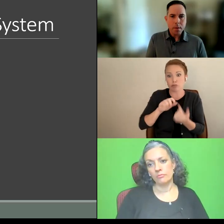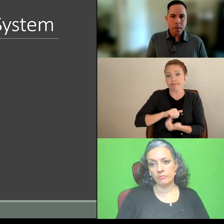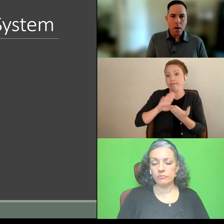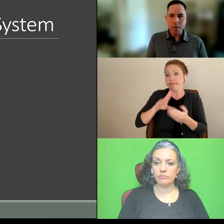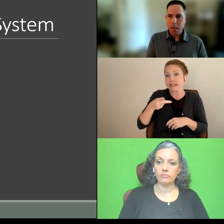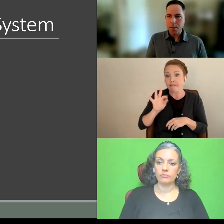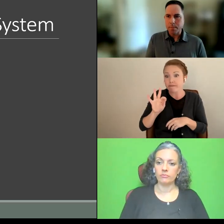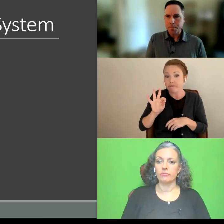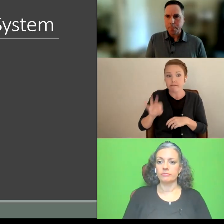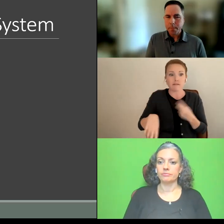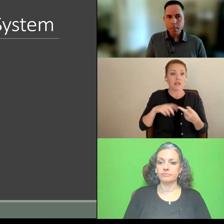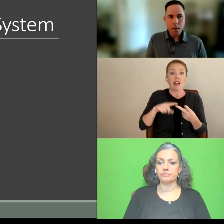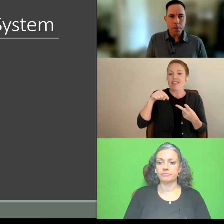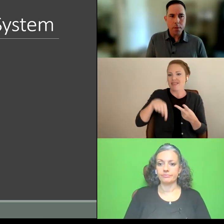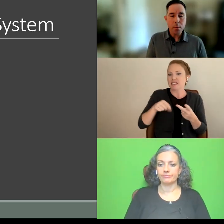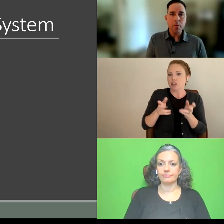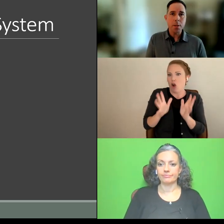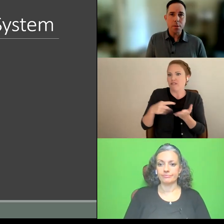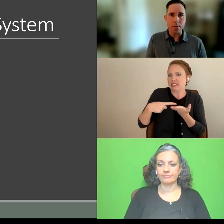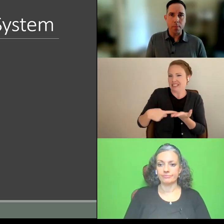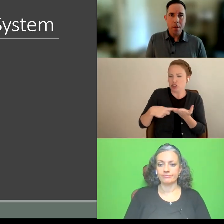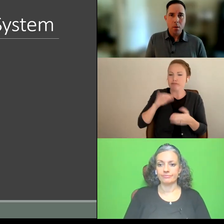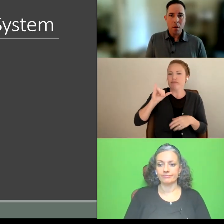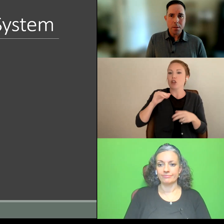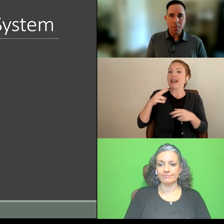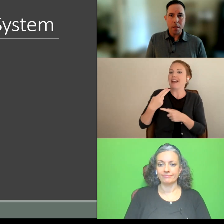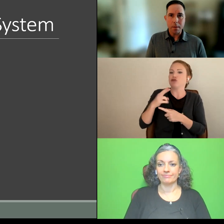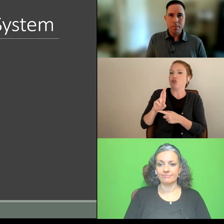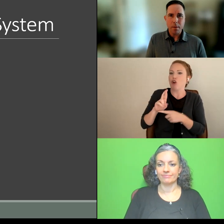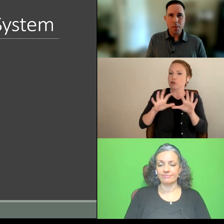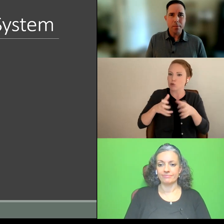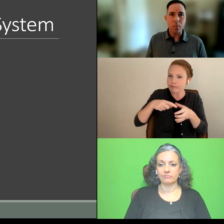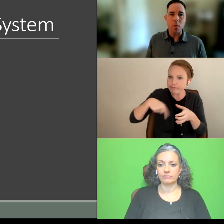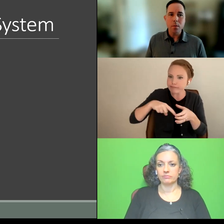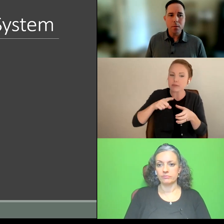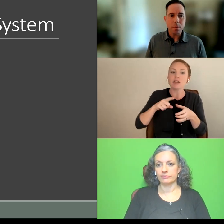In this conversation, the humans relations group will also play a few different roles.